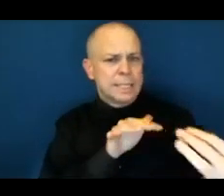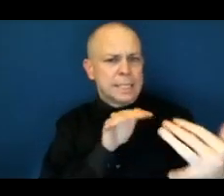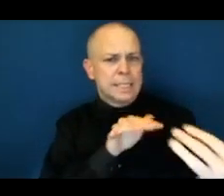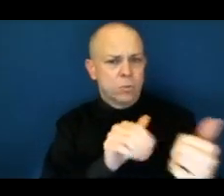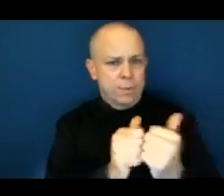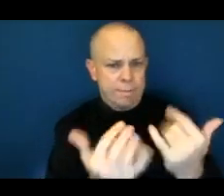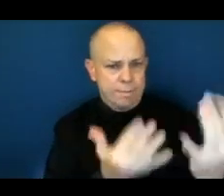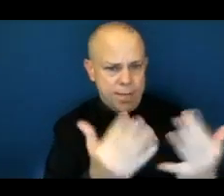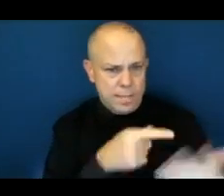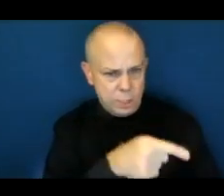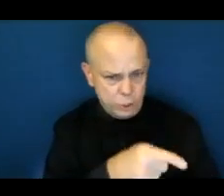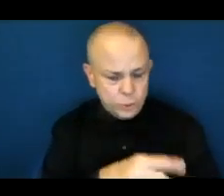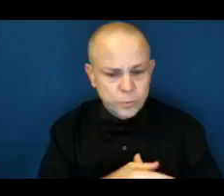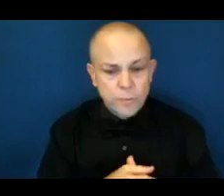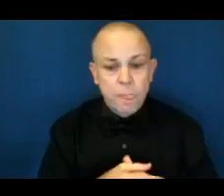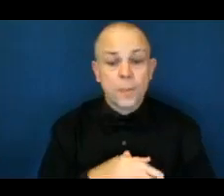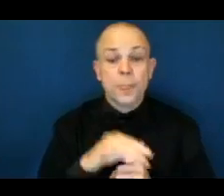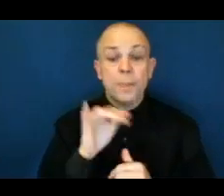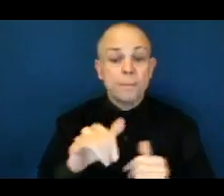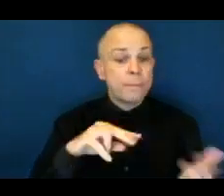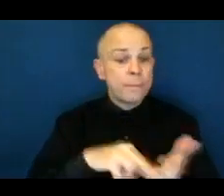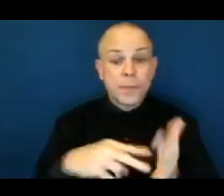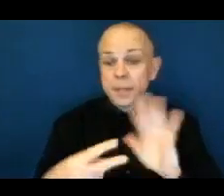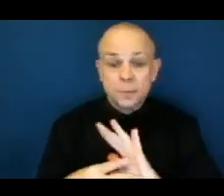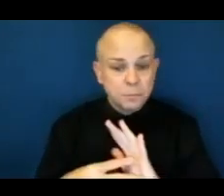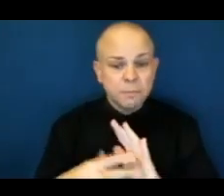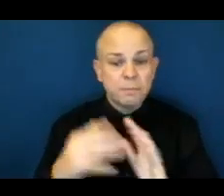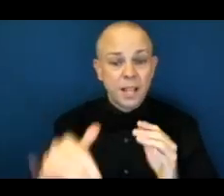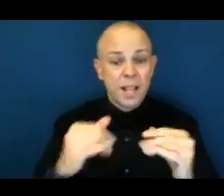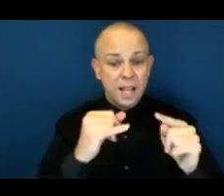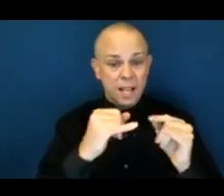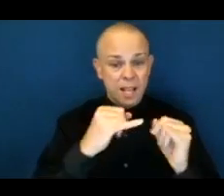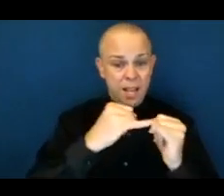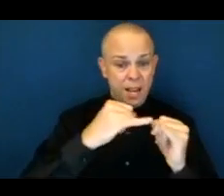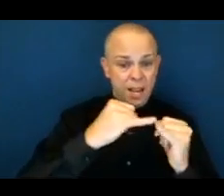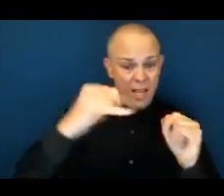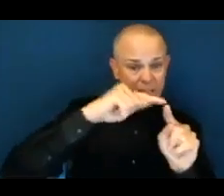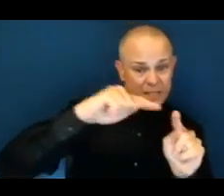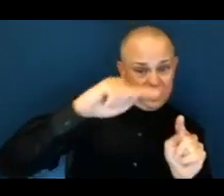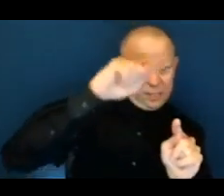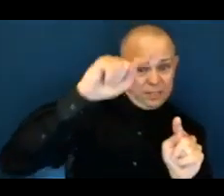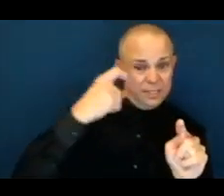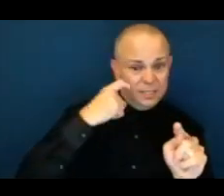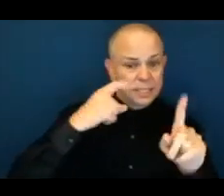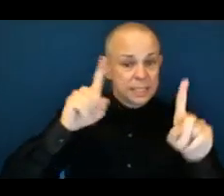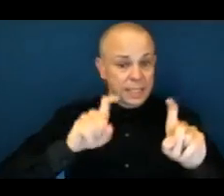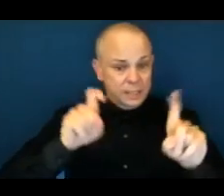seen have really tested the lines that we've got in place and things are looking really good through the area